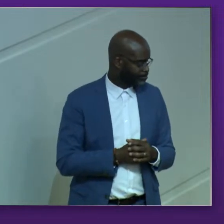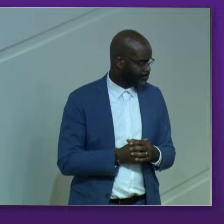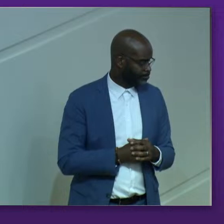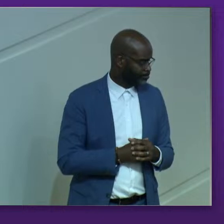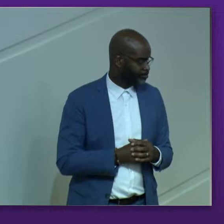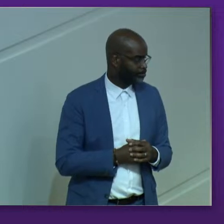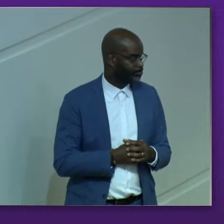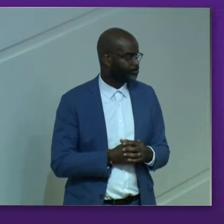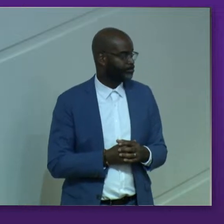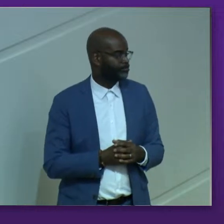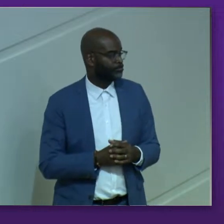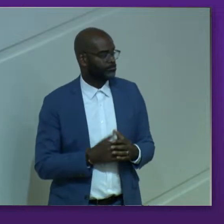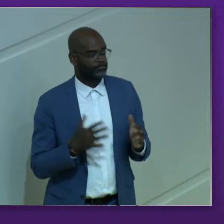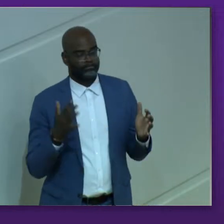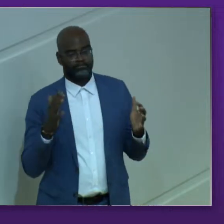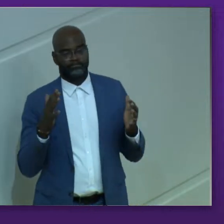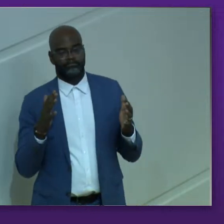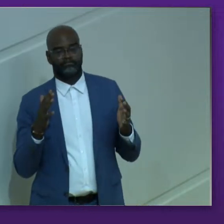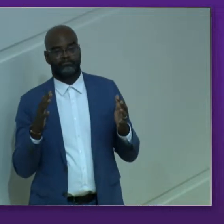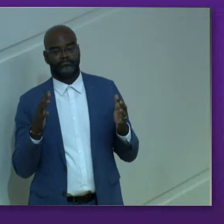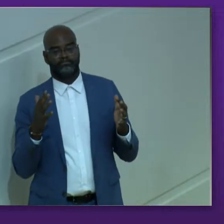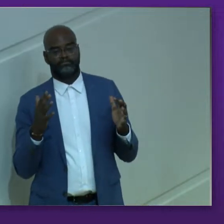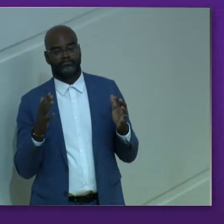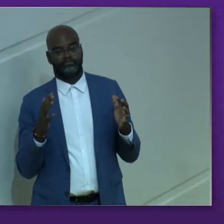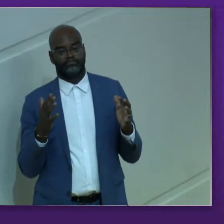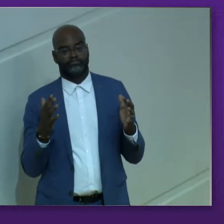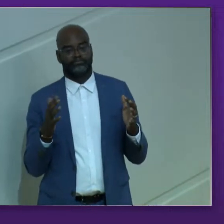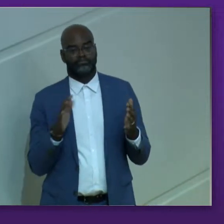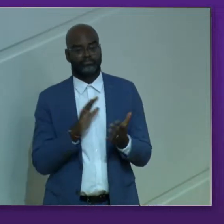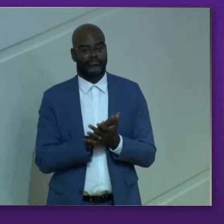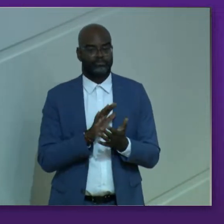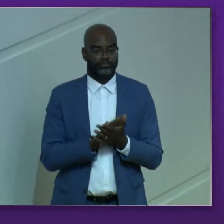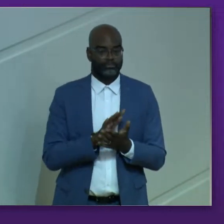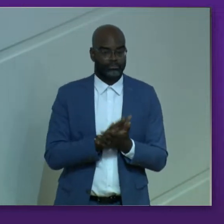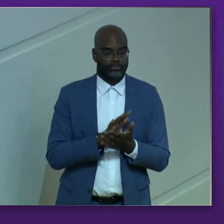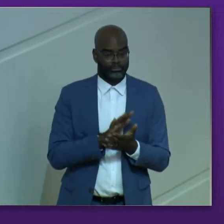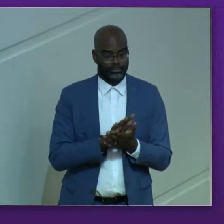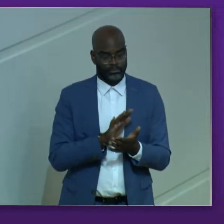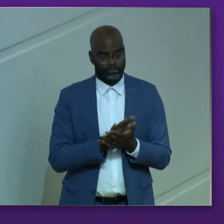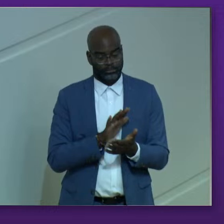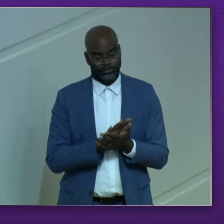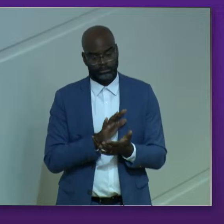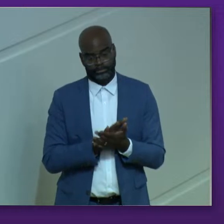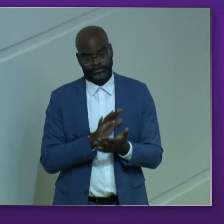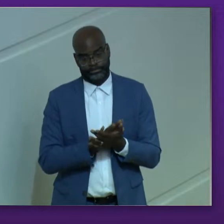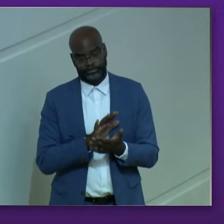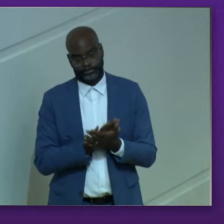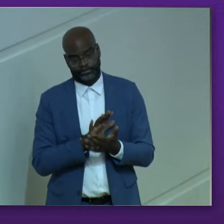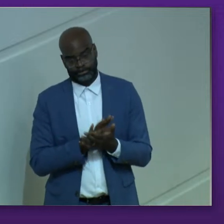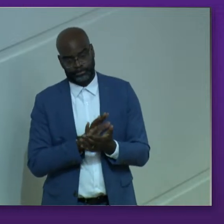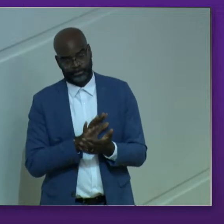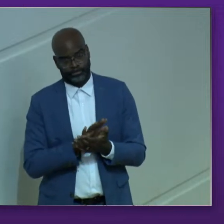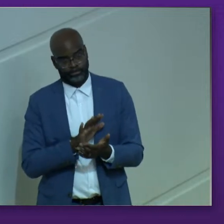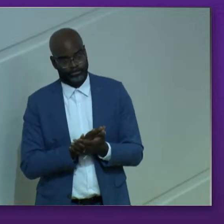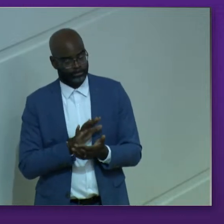DUE TO DR. HAMMOND AND. [LISTING NAMES] EXTRAORDINARY LEADERSHIP AND THE WORK OF MANY